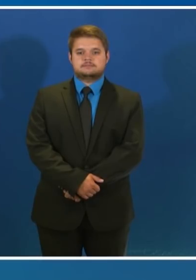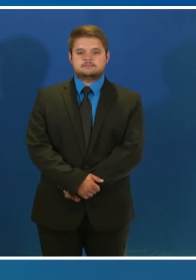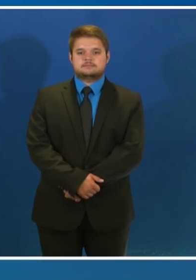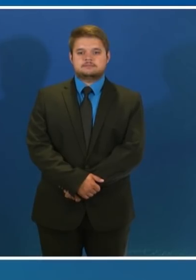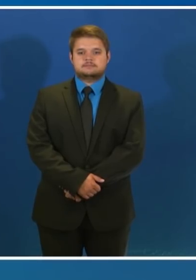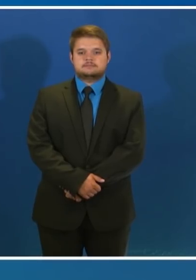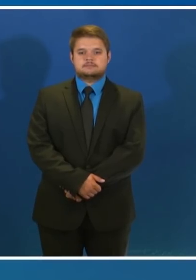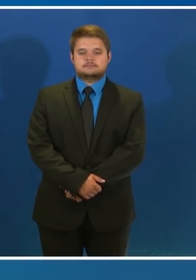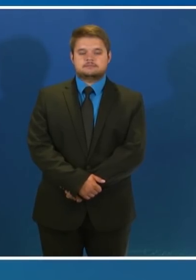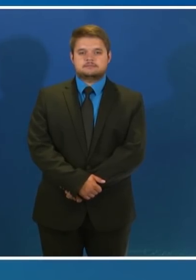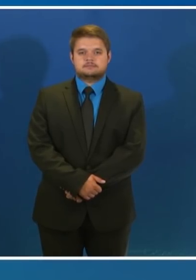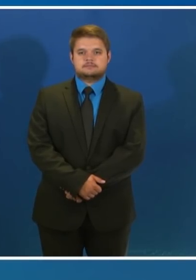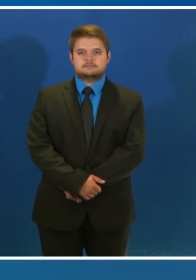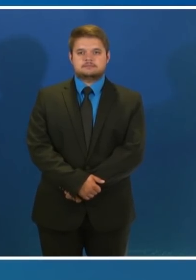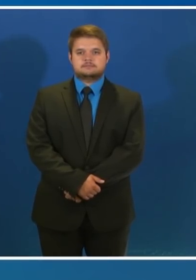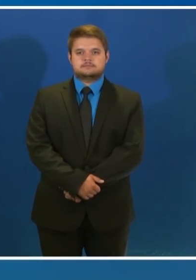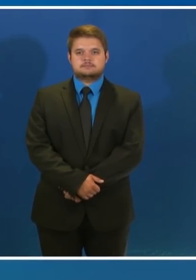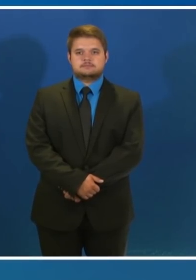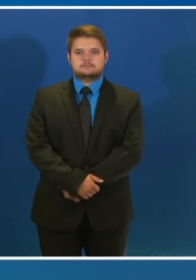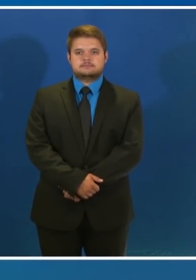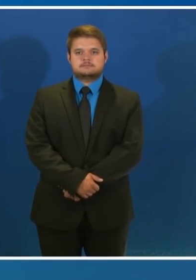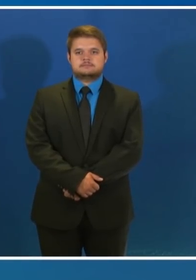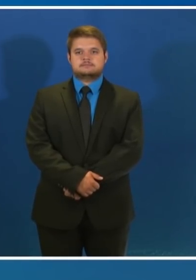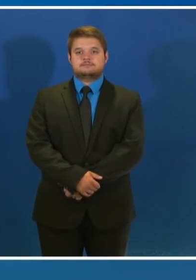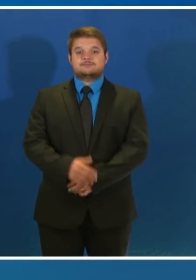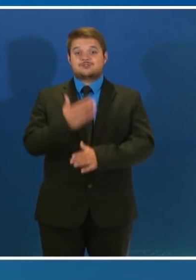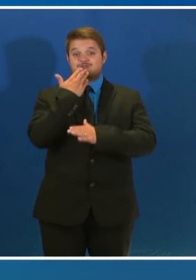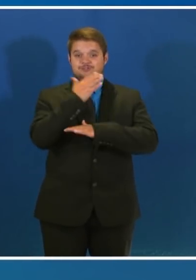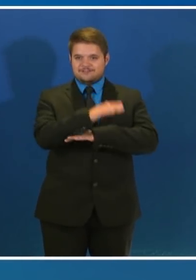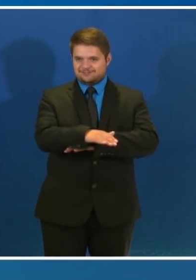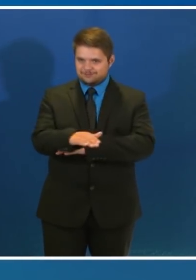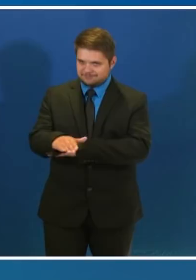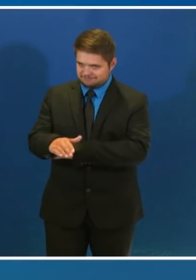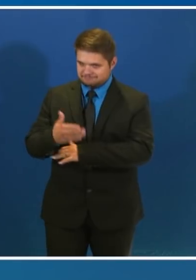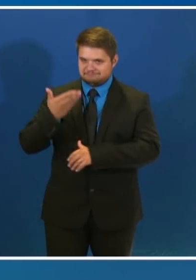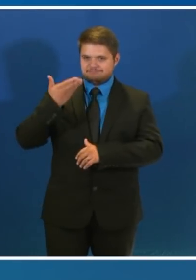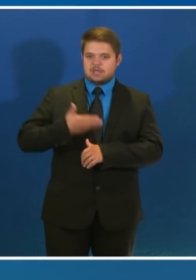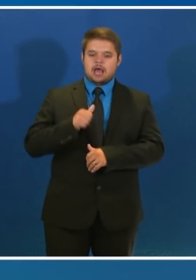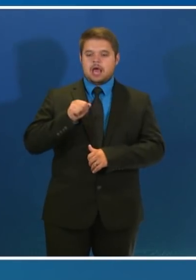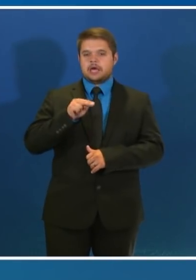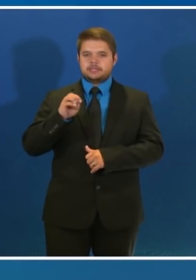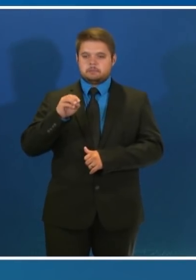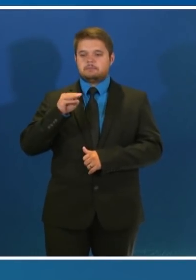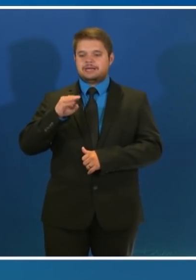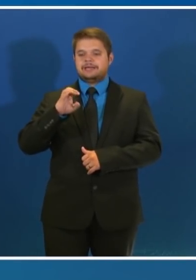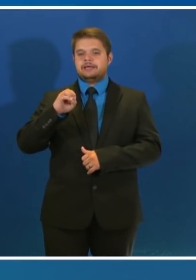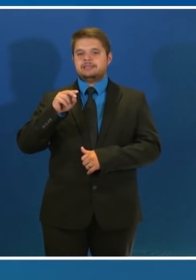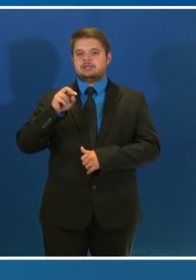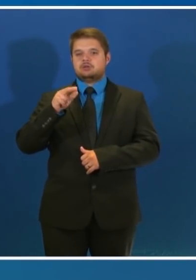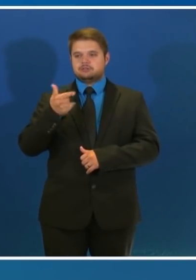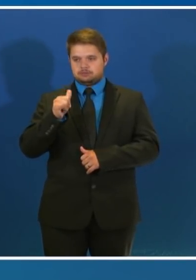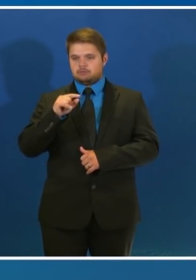Good afternoon, I'm Anne McEnerny-Ogle, Mayor for the City of Vancouver, and today is Friday, September 25th.